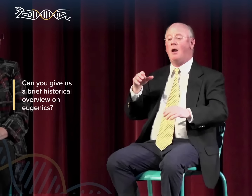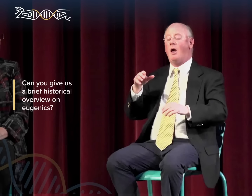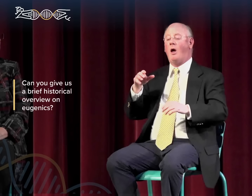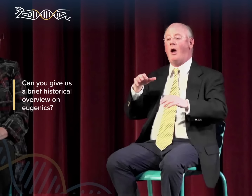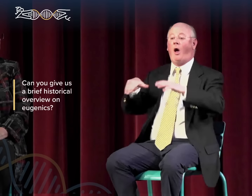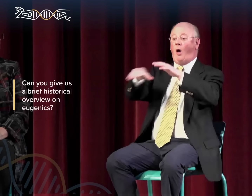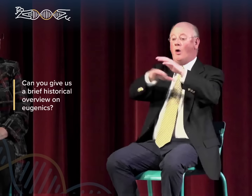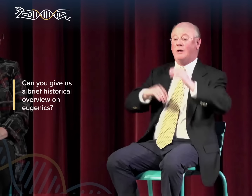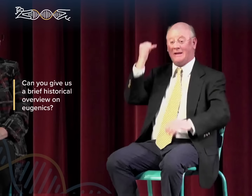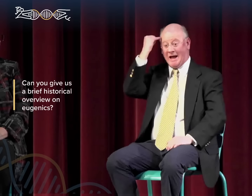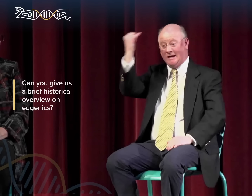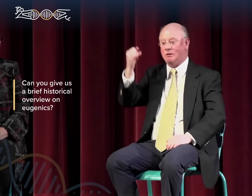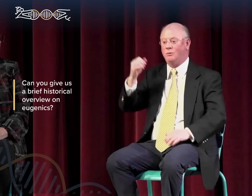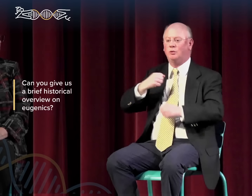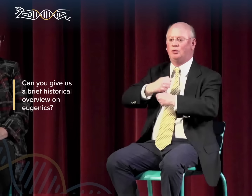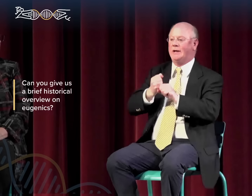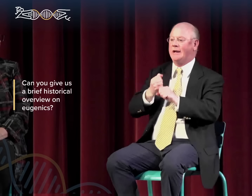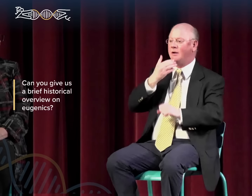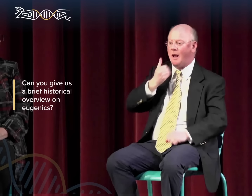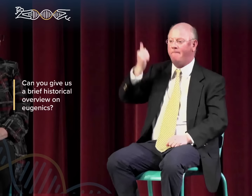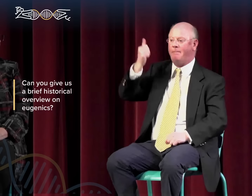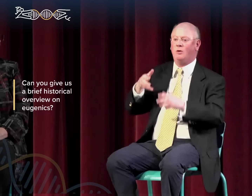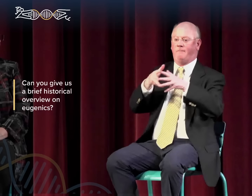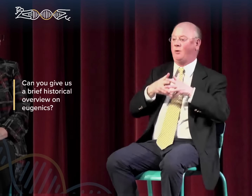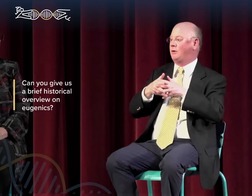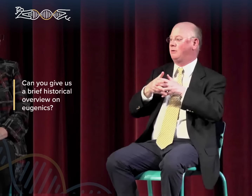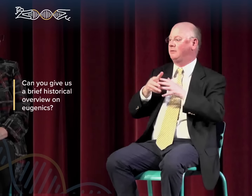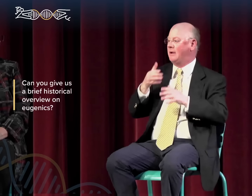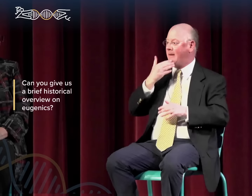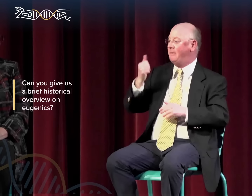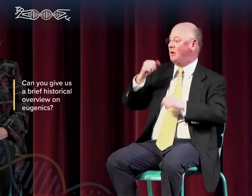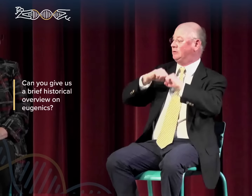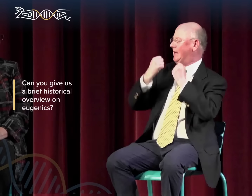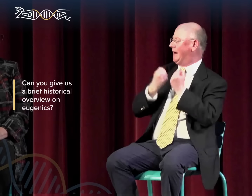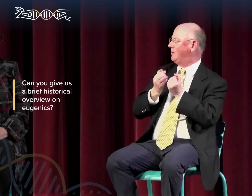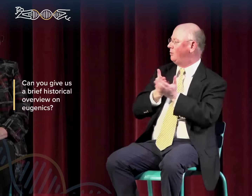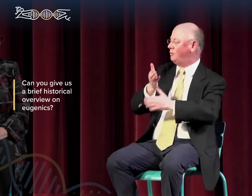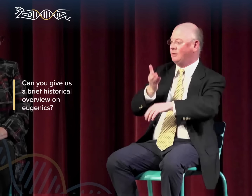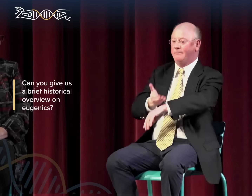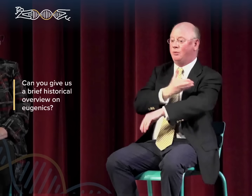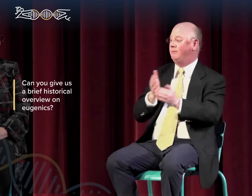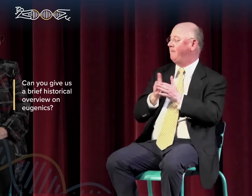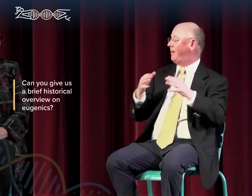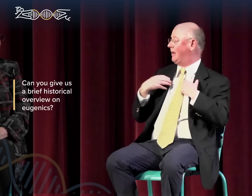Now, the underlying idea was to make America a better country,